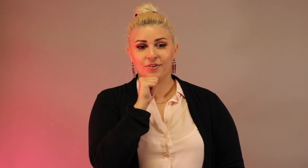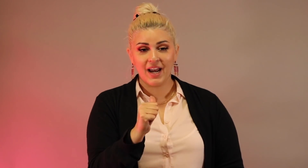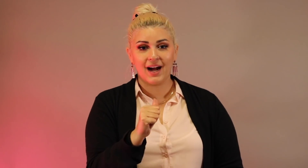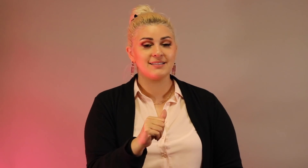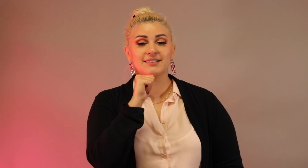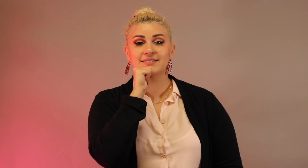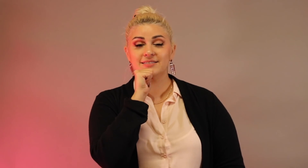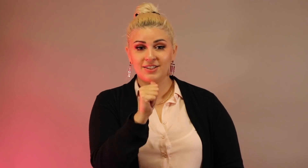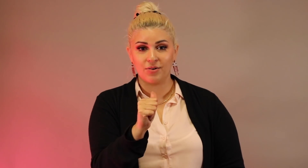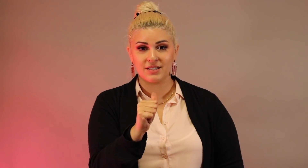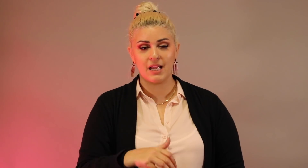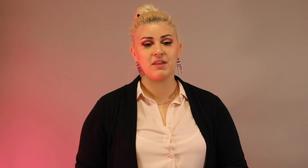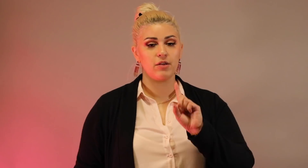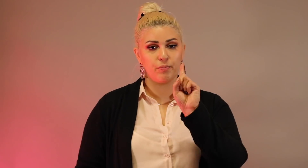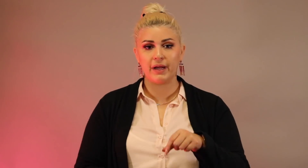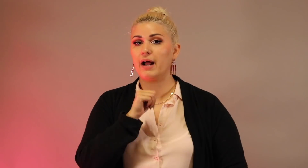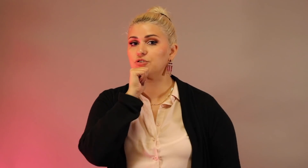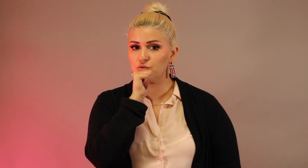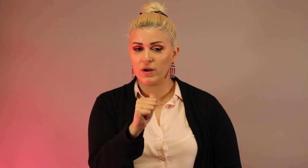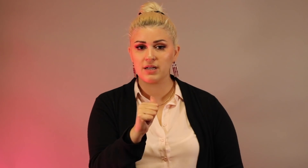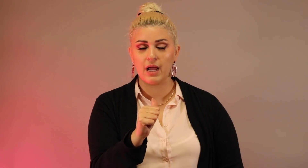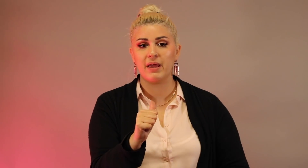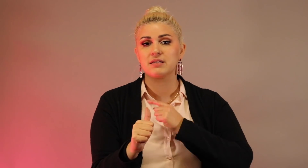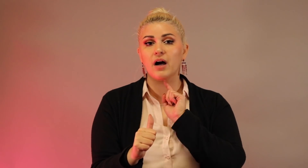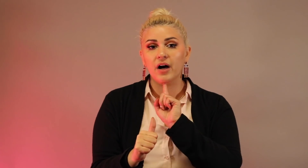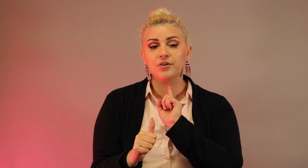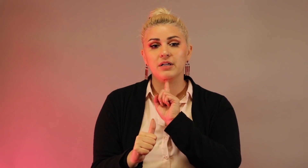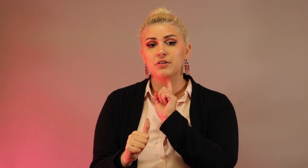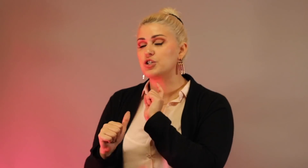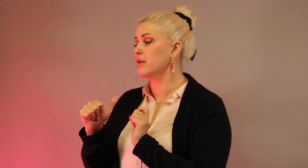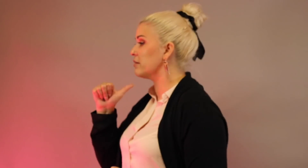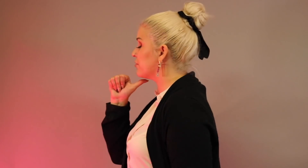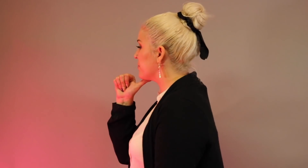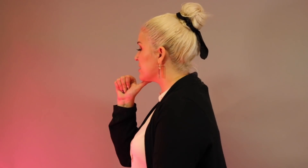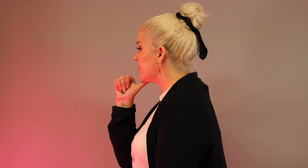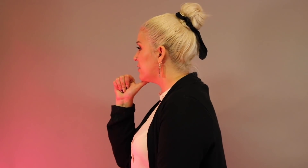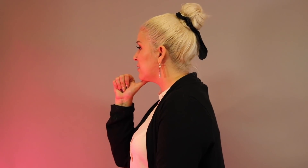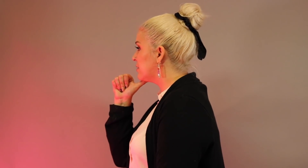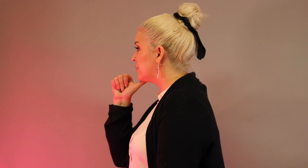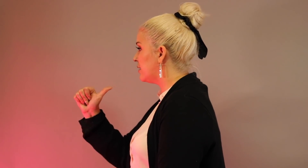So not, don't, same thing, you bring it out just one time and it's underneath the chin. Here from the side.